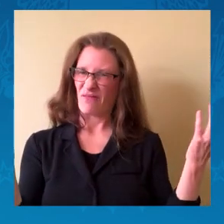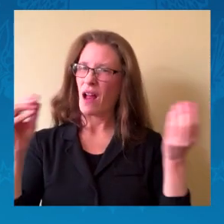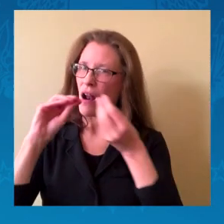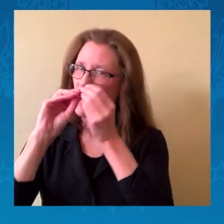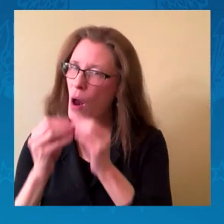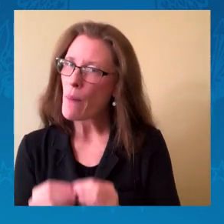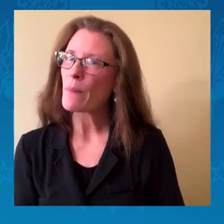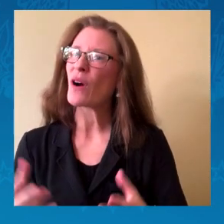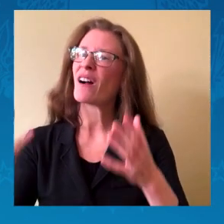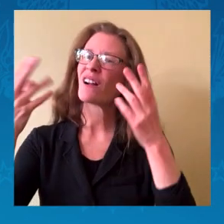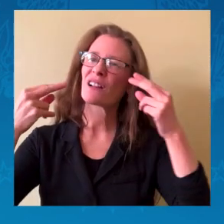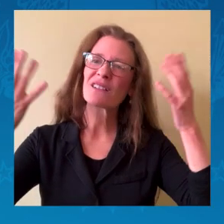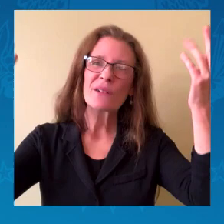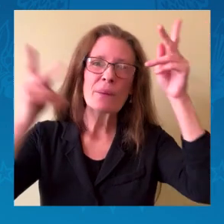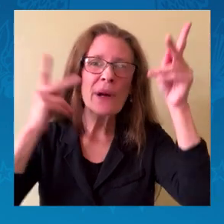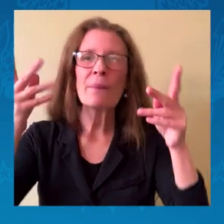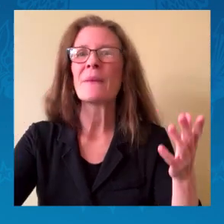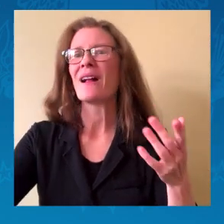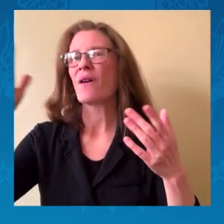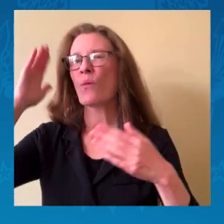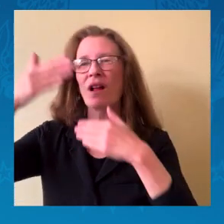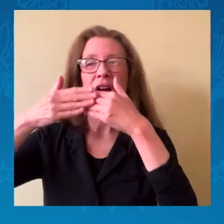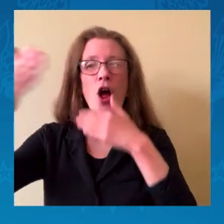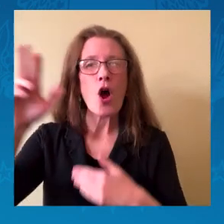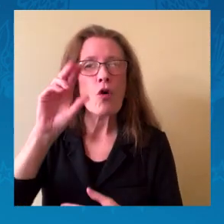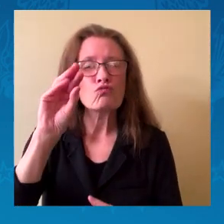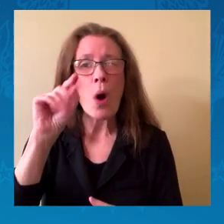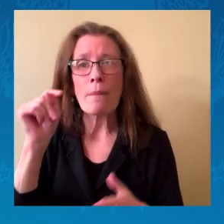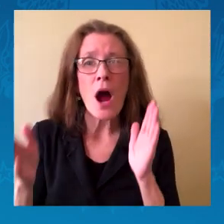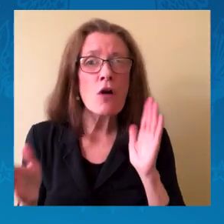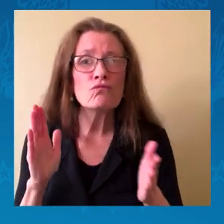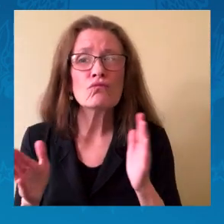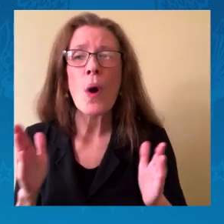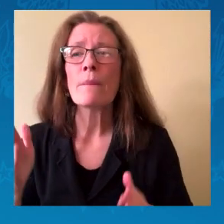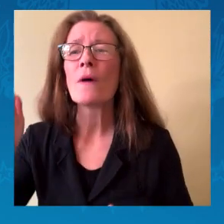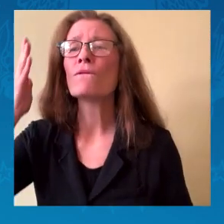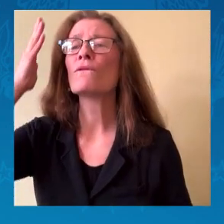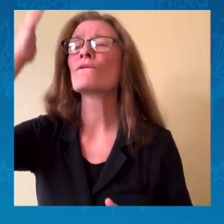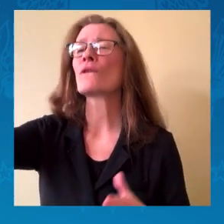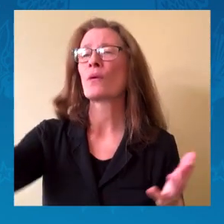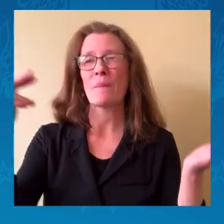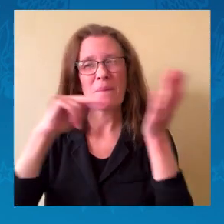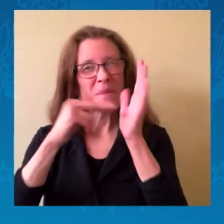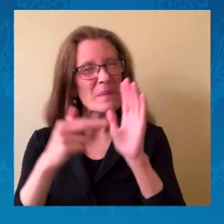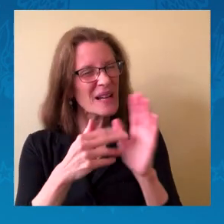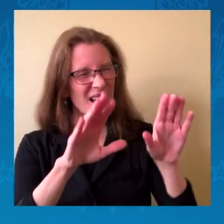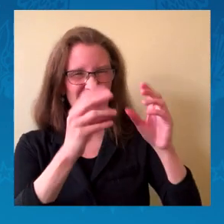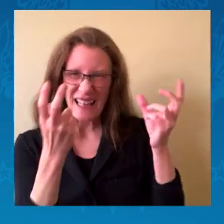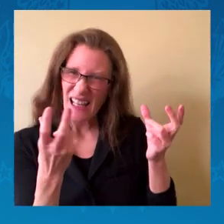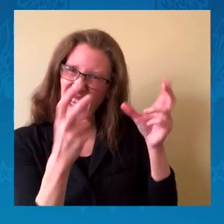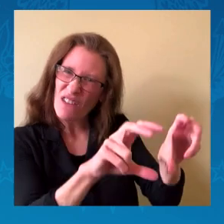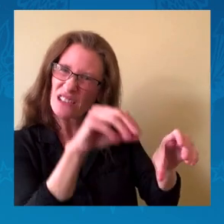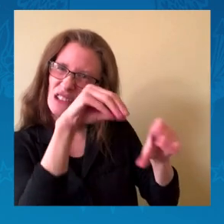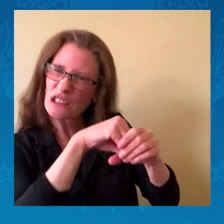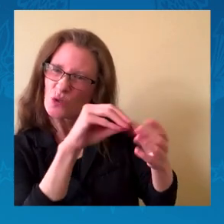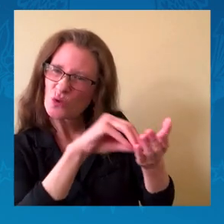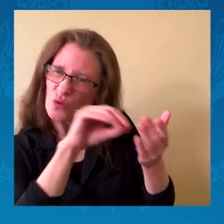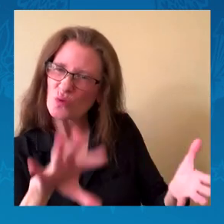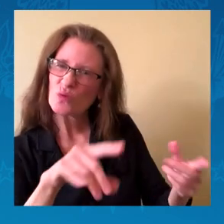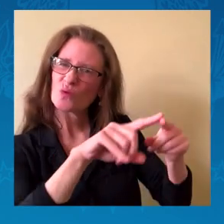We need we need to invest in these opportunities and expand so they're available to. At the post-secondary education level,